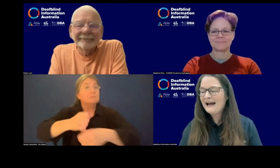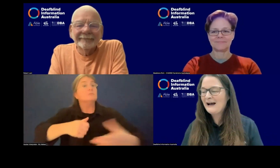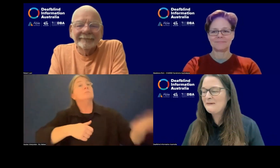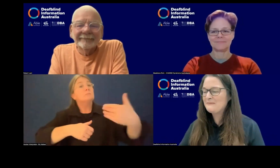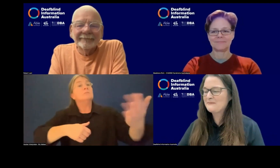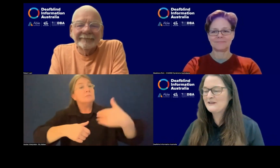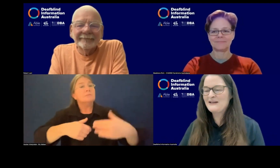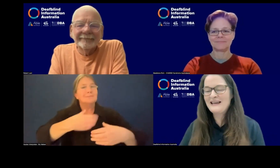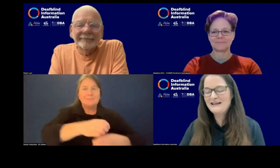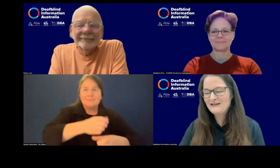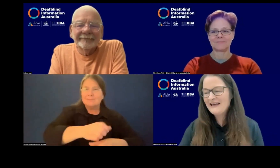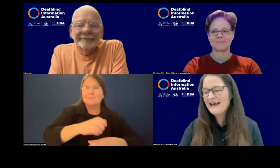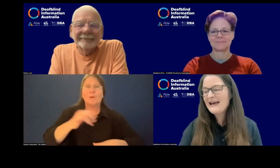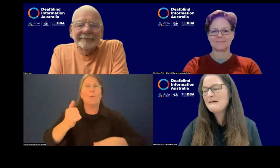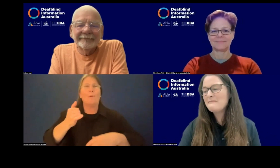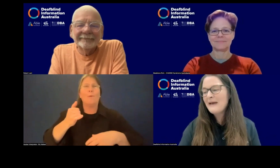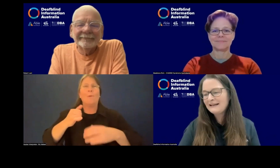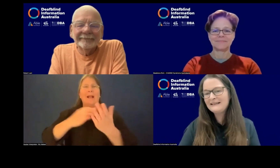So thank you there.